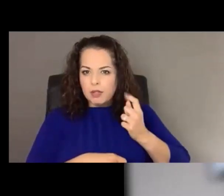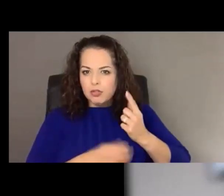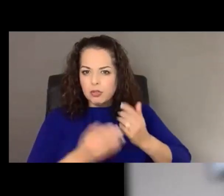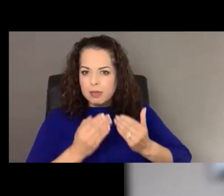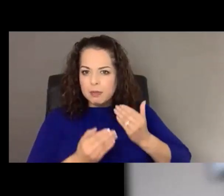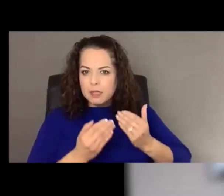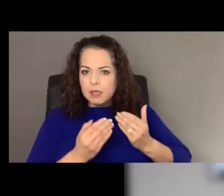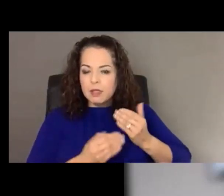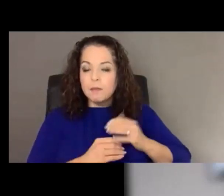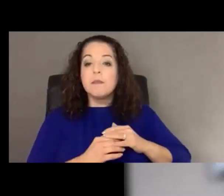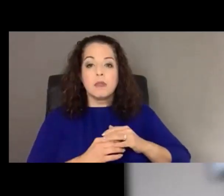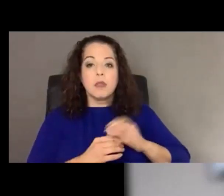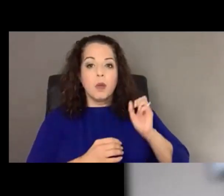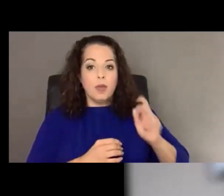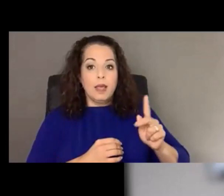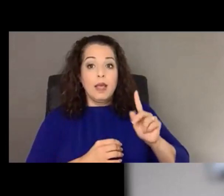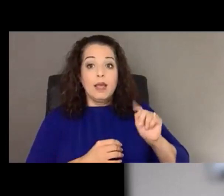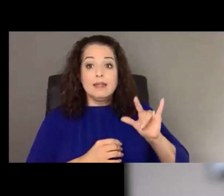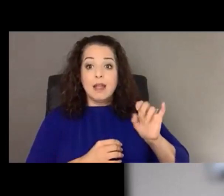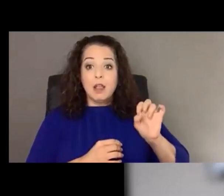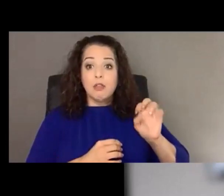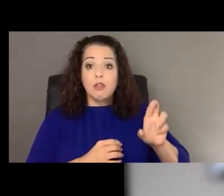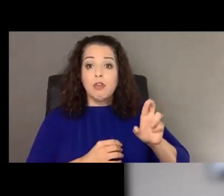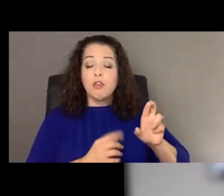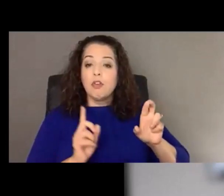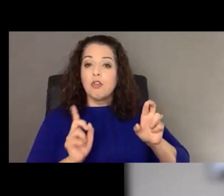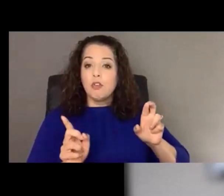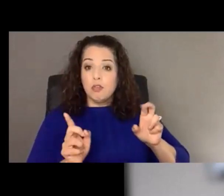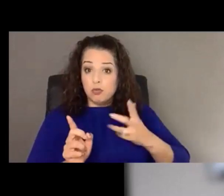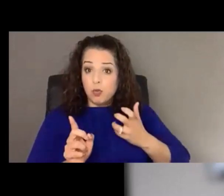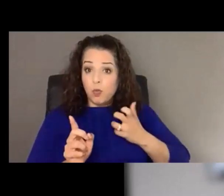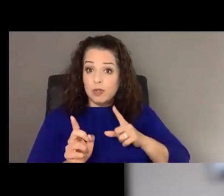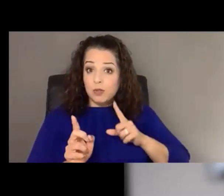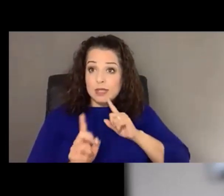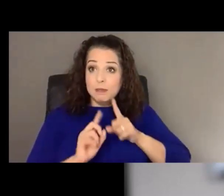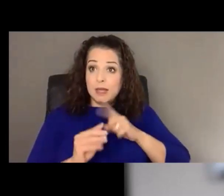OK, Taylor, do you want to speak to anything specifically